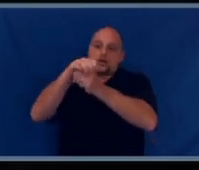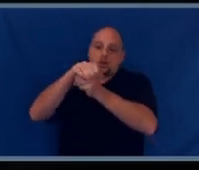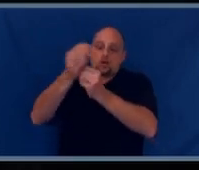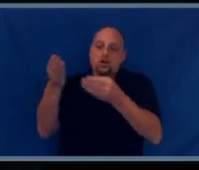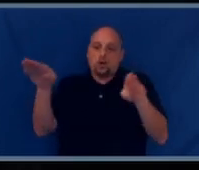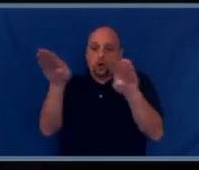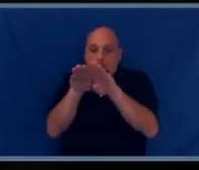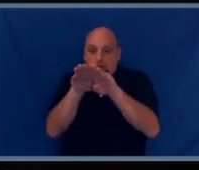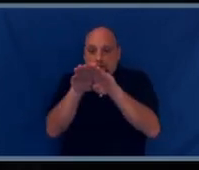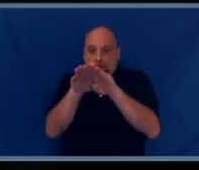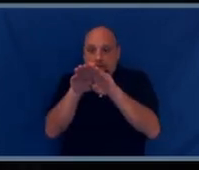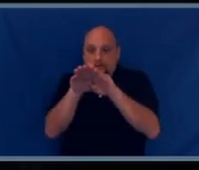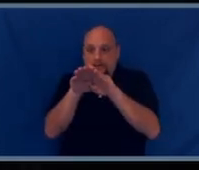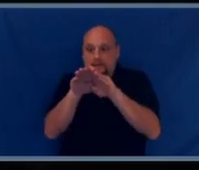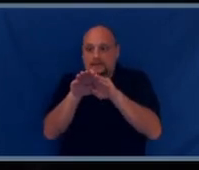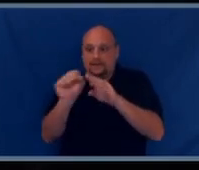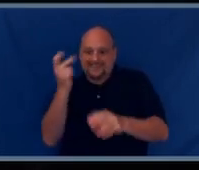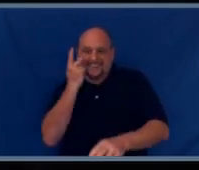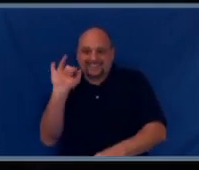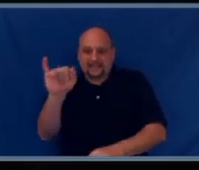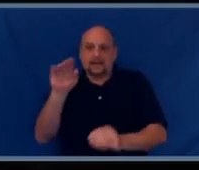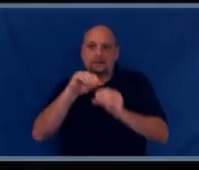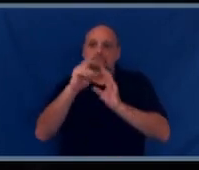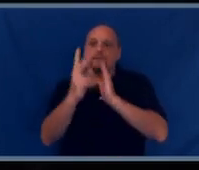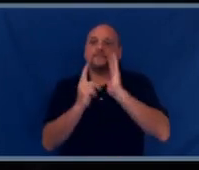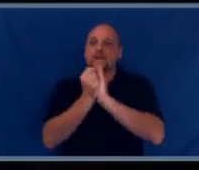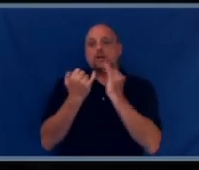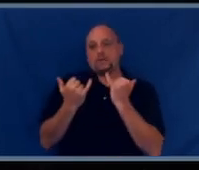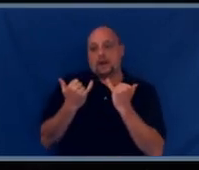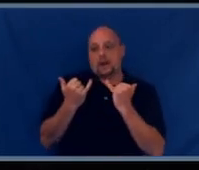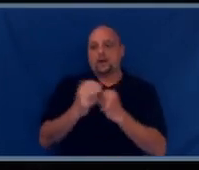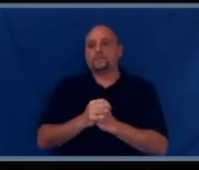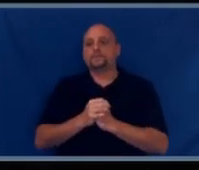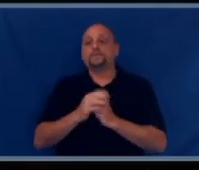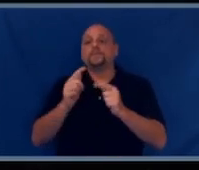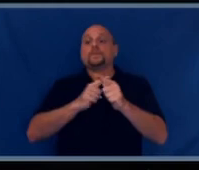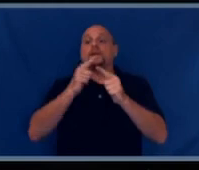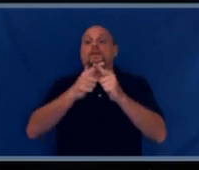MATERIAL INSIDE. WE CLOSE UP THE HEAD. AND THEN IN MARCH.